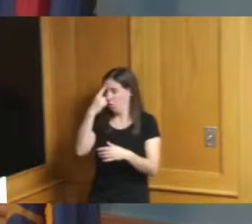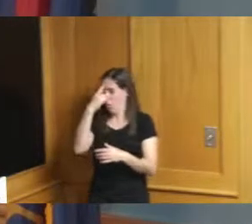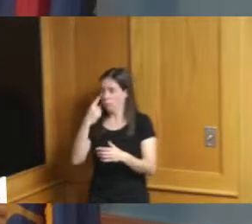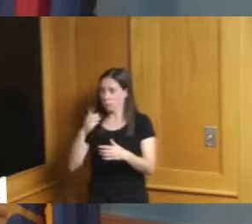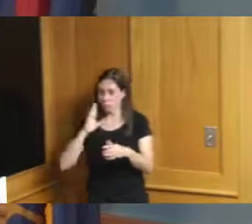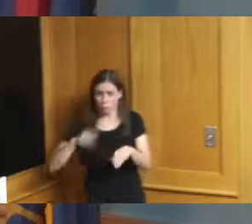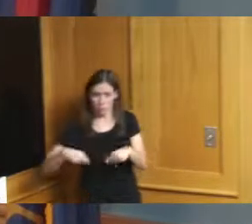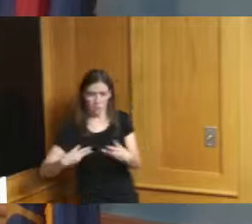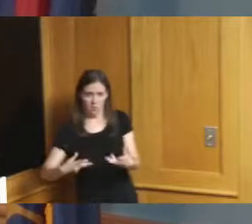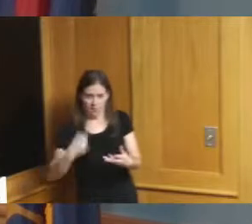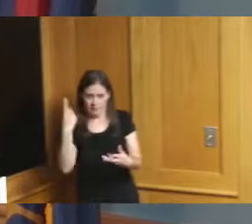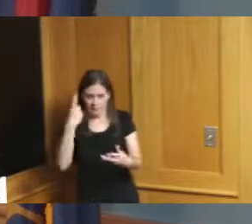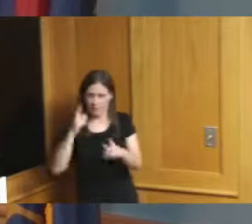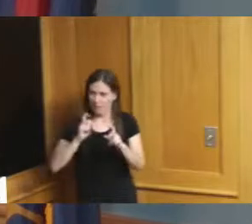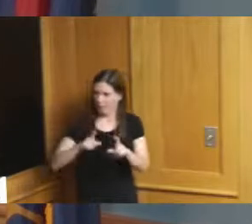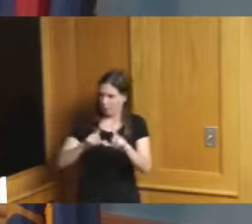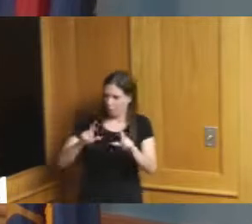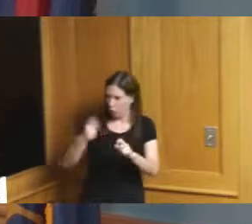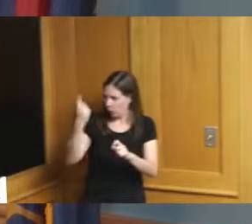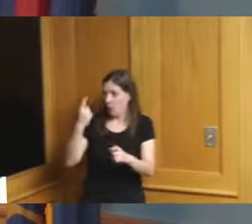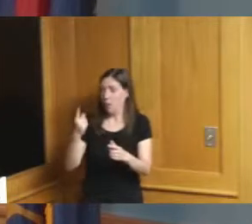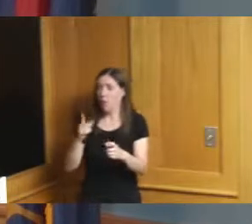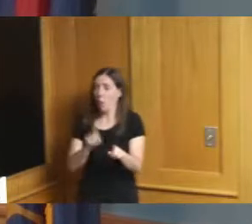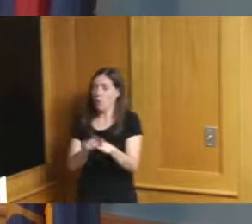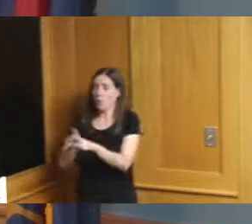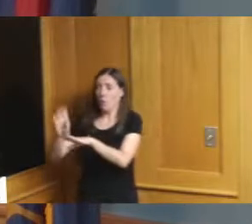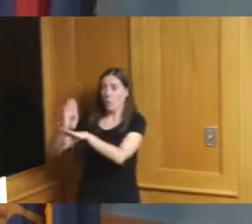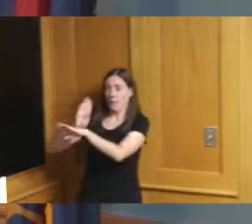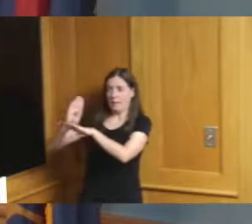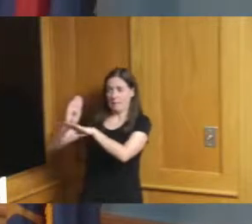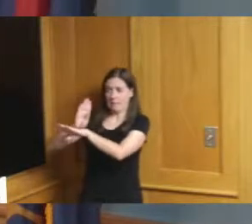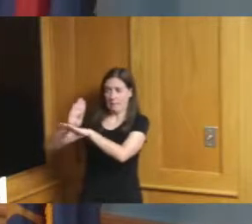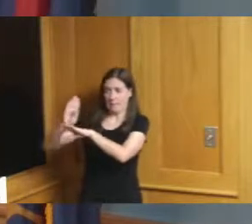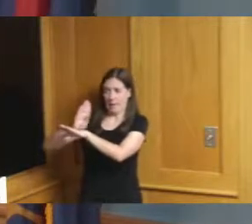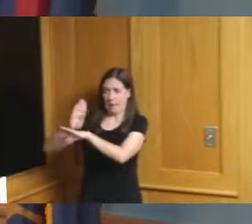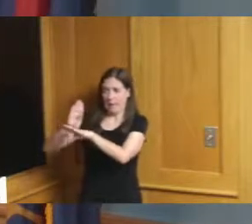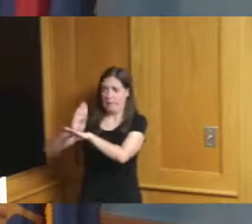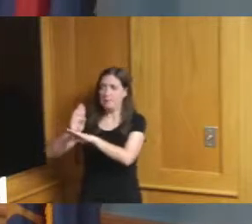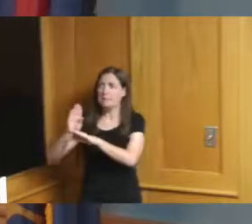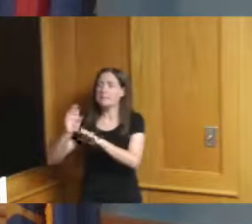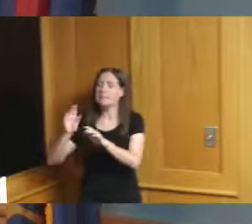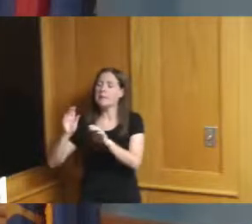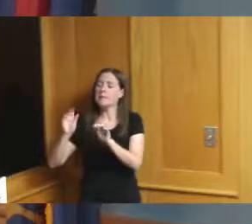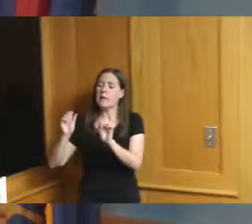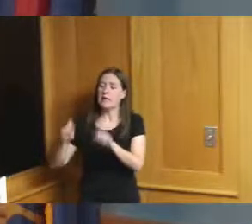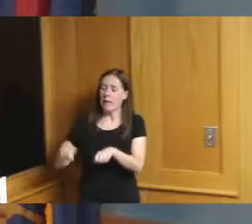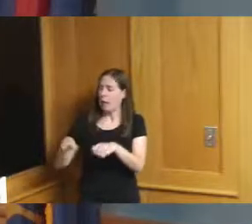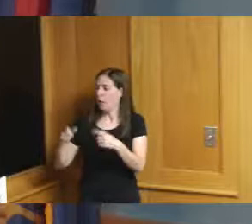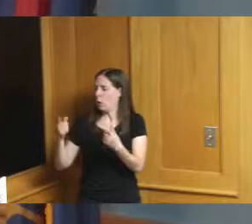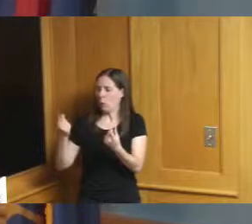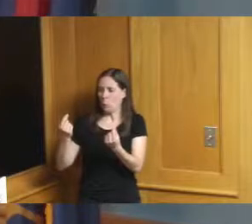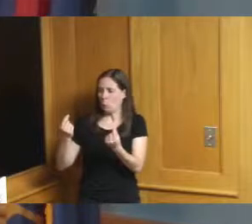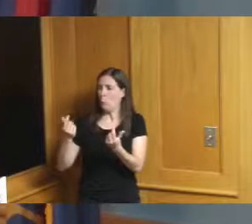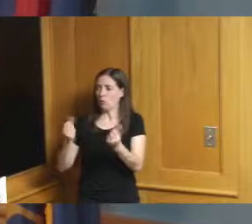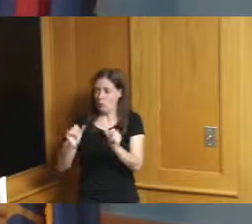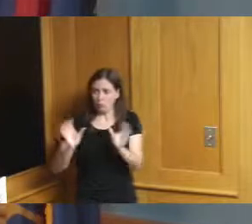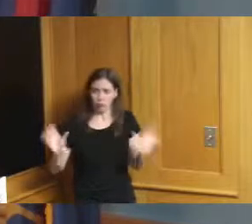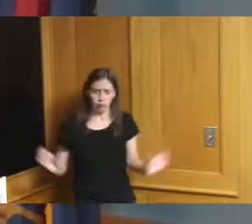to the individuals but maybe the businesses that refer those people to to get the vaccination so